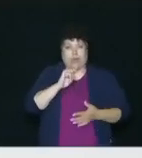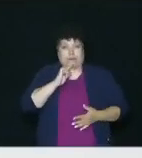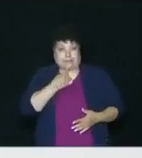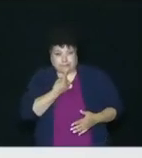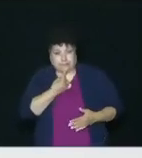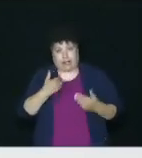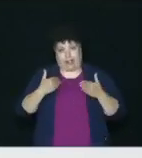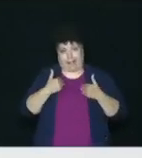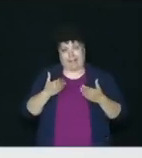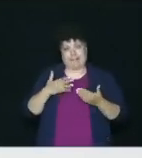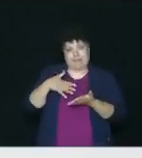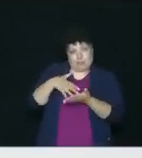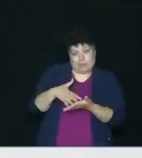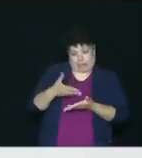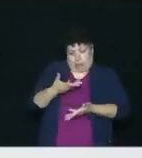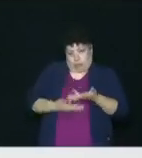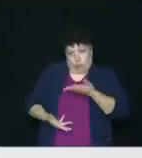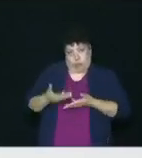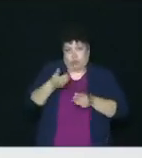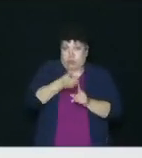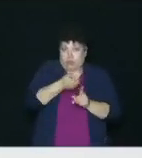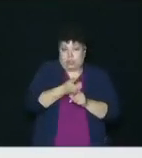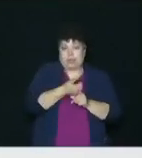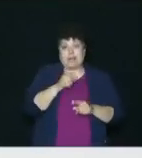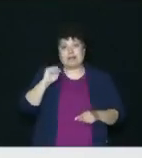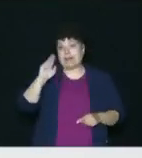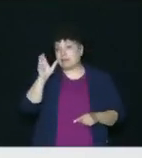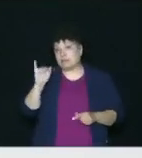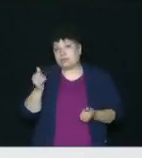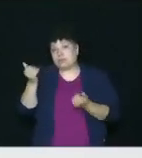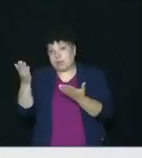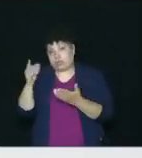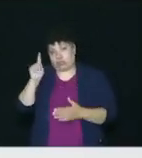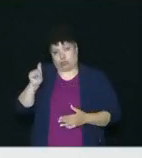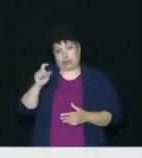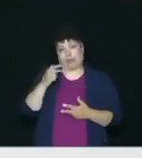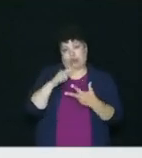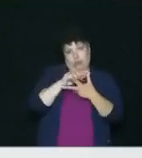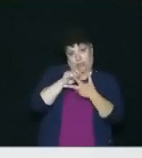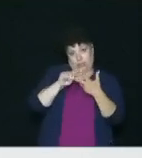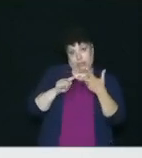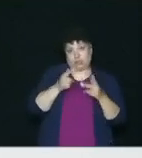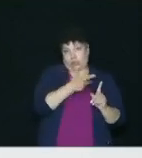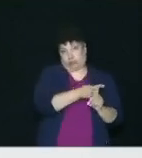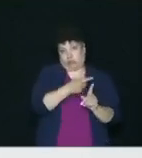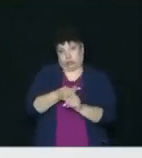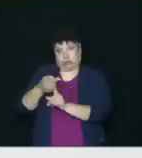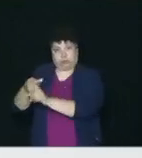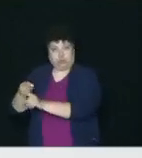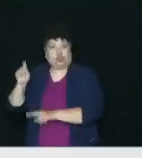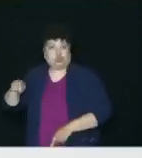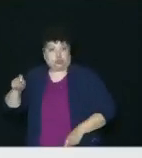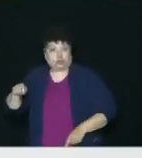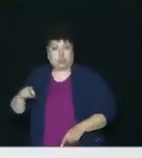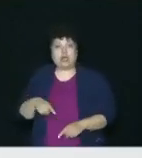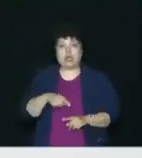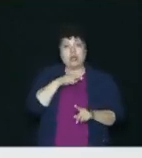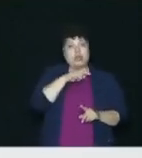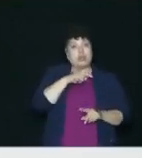FOR CHILDREN FROM SIX MONTHS TO FIVE YEARS OF AGE WHO ARE MILDLY TO SEVERELY THEM YOU KNOW